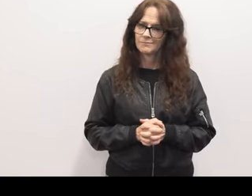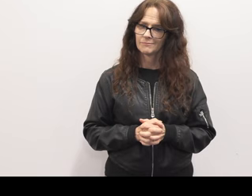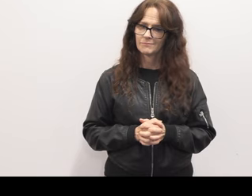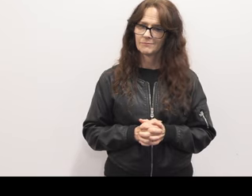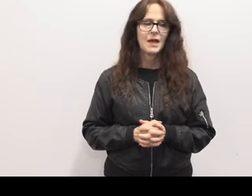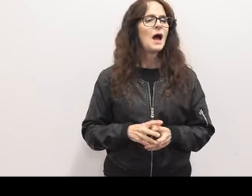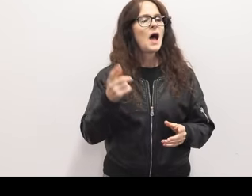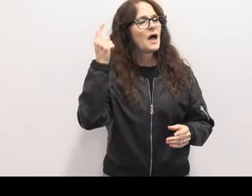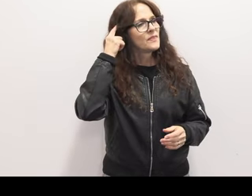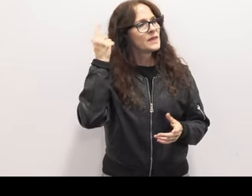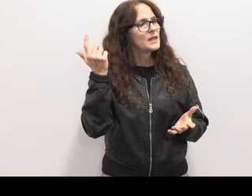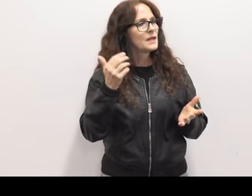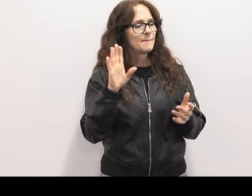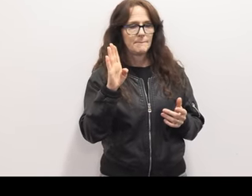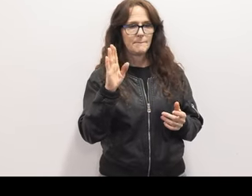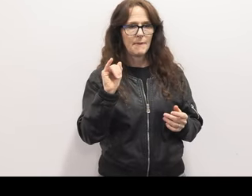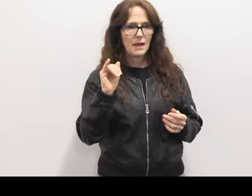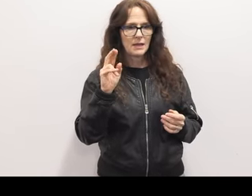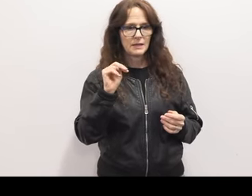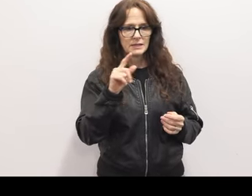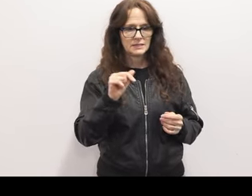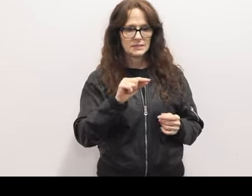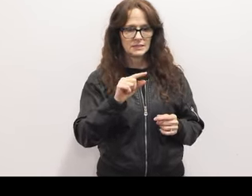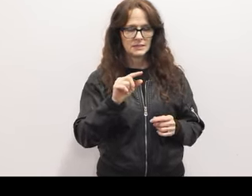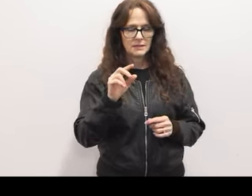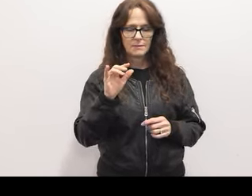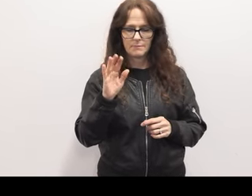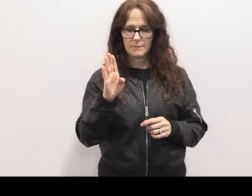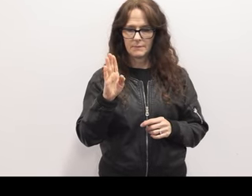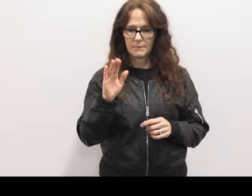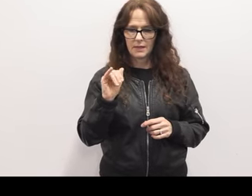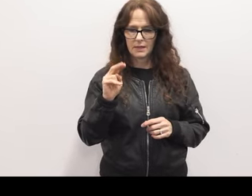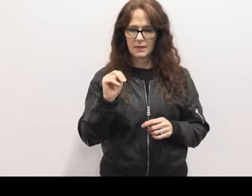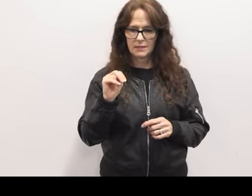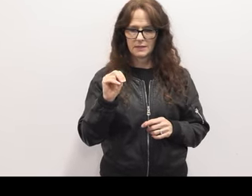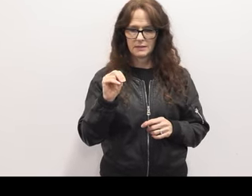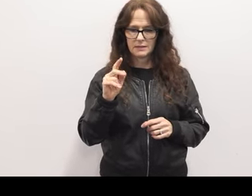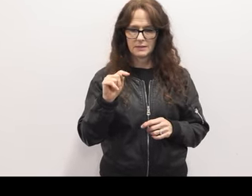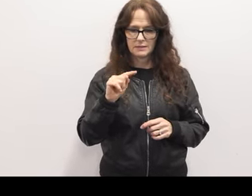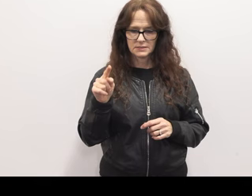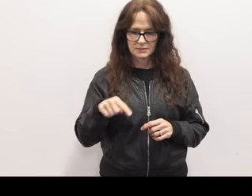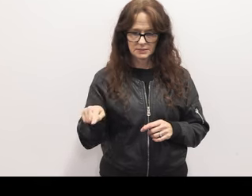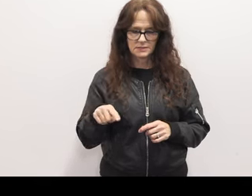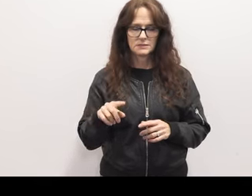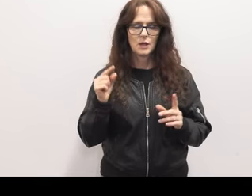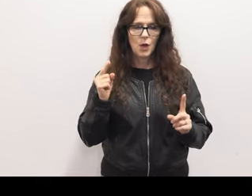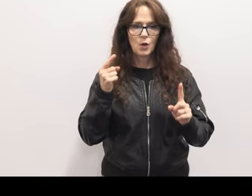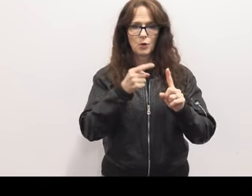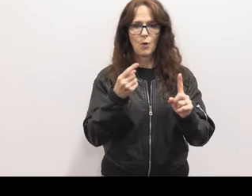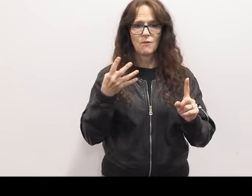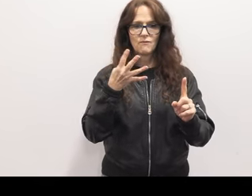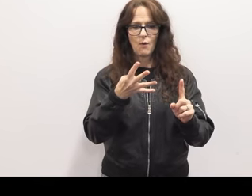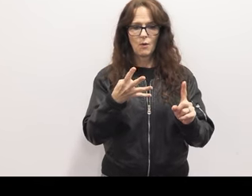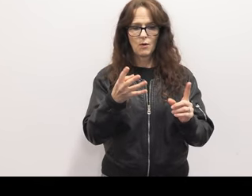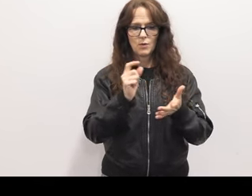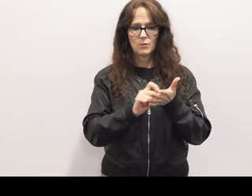if we're using the equity and excellent approach, goal four as it's currently written, doesn't get to that.